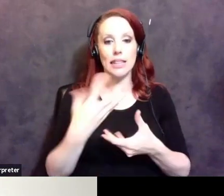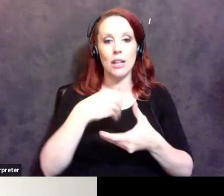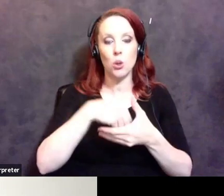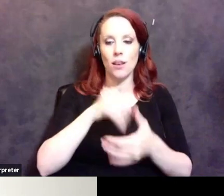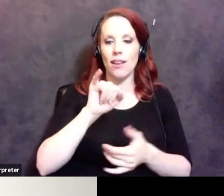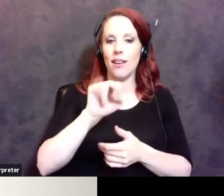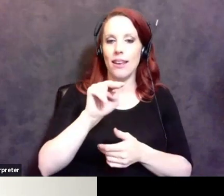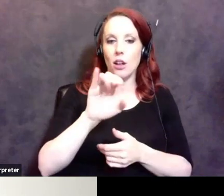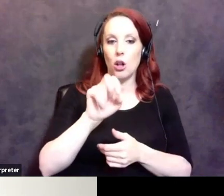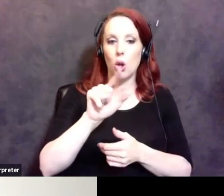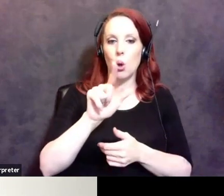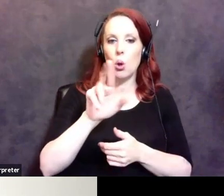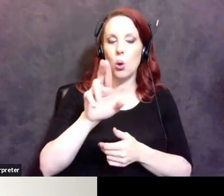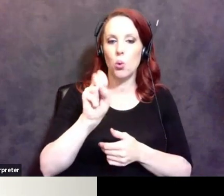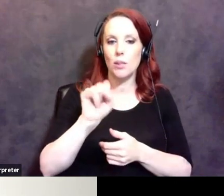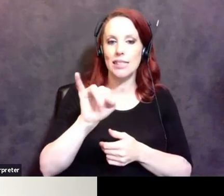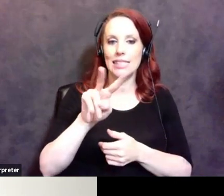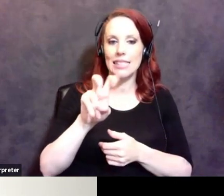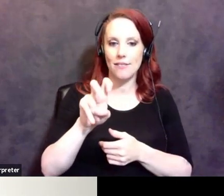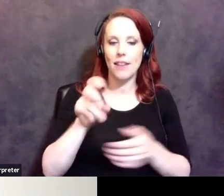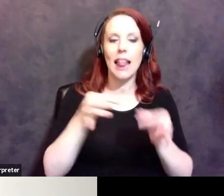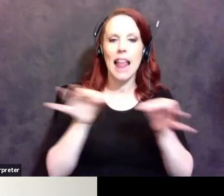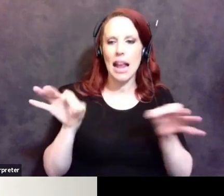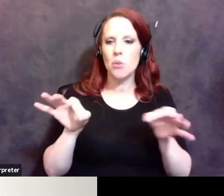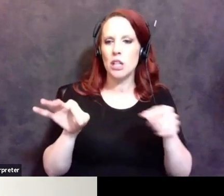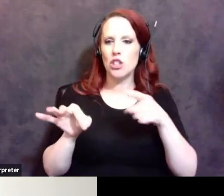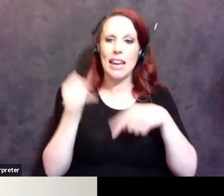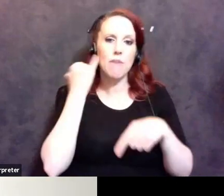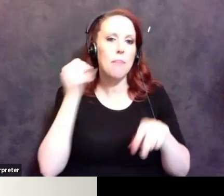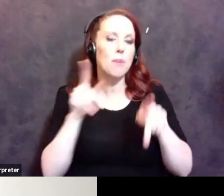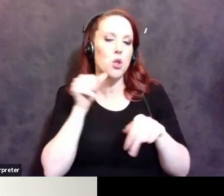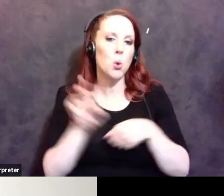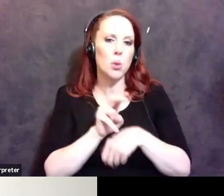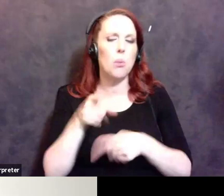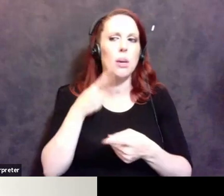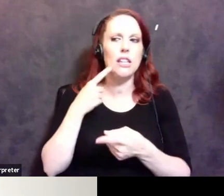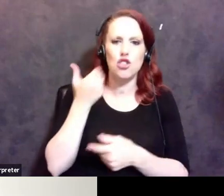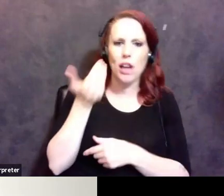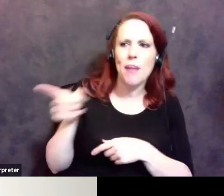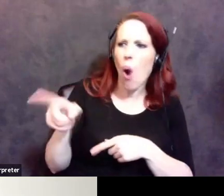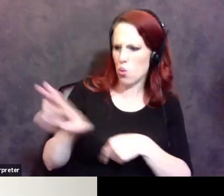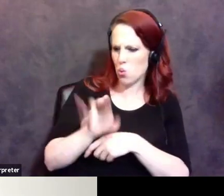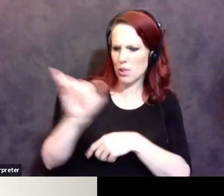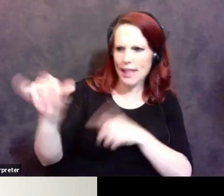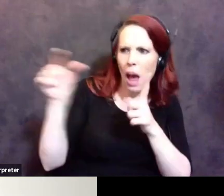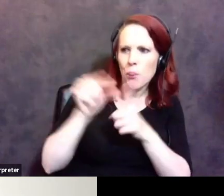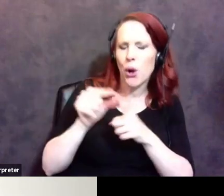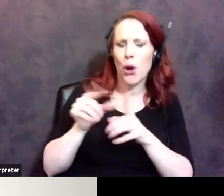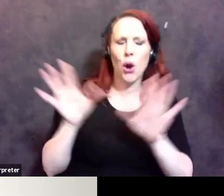language as a way to shame people. Like oh, I can't believe you used that word. I think